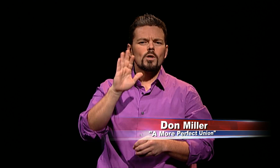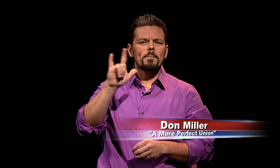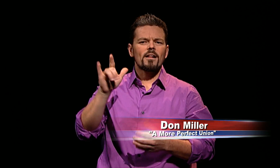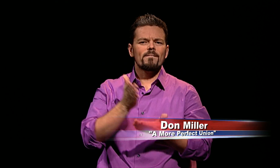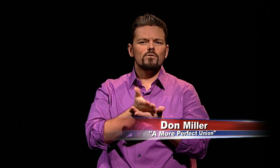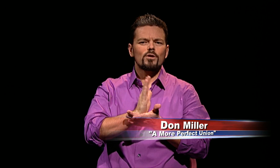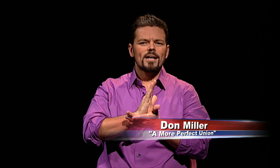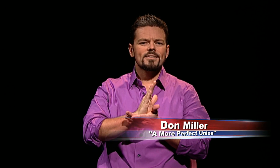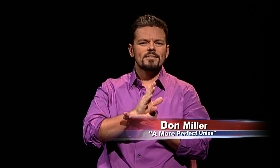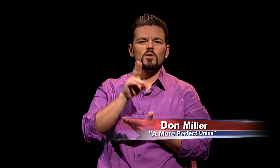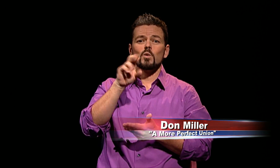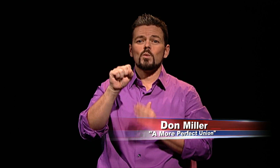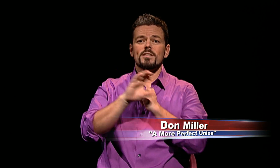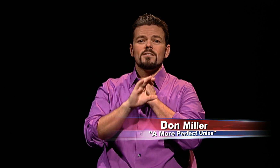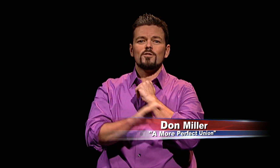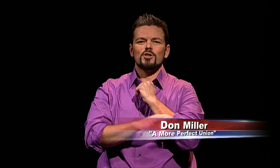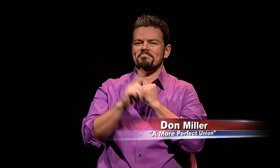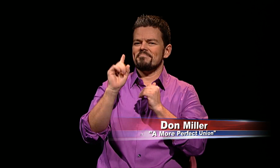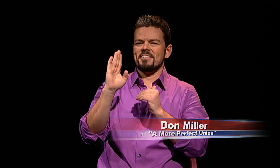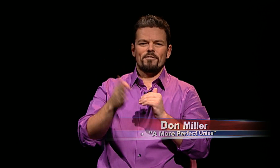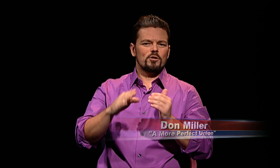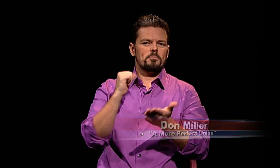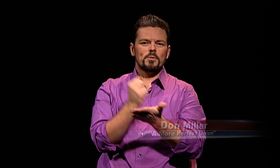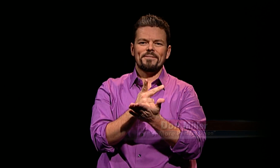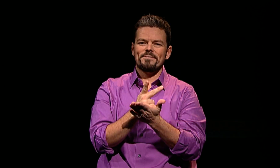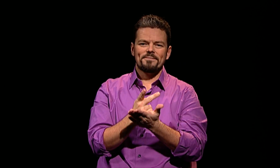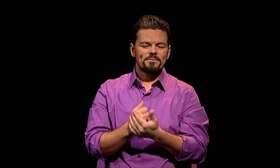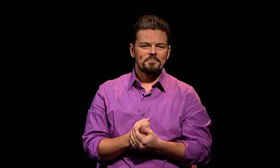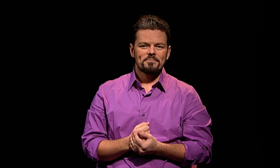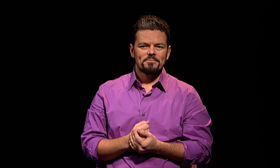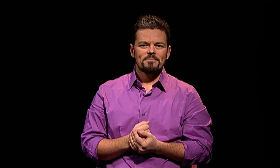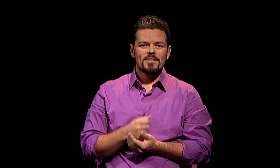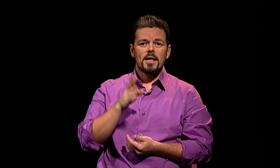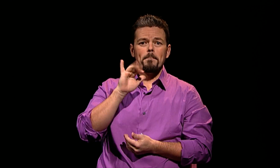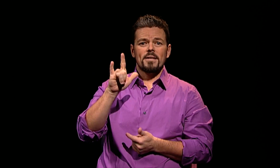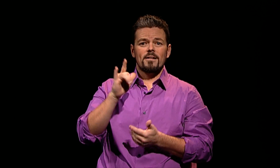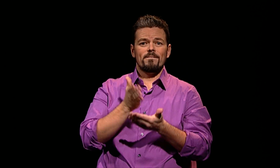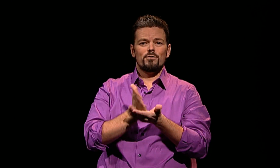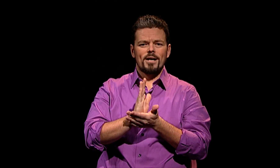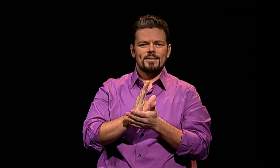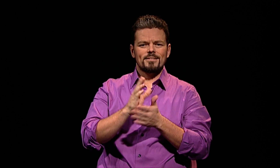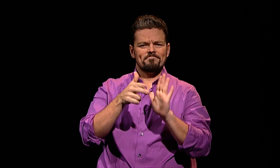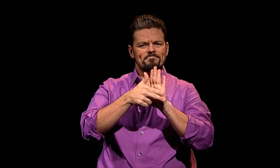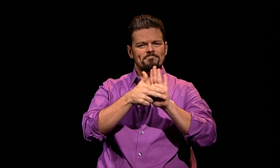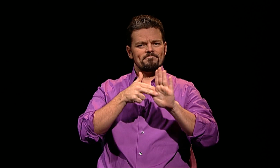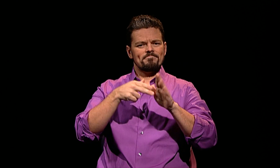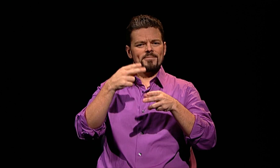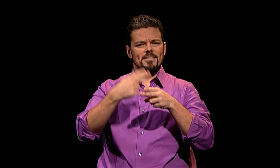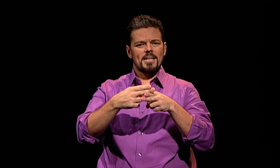THE UNITED STATES CONSTITUTION WOULD HAVE NEVER BEEN APPROVED WHERE AT NOT FOR THE PROMISE OF A BILL OF RIGHTS.